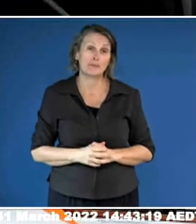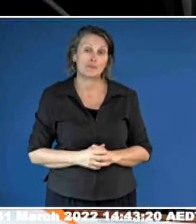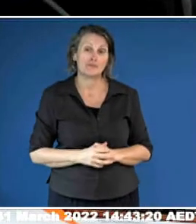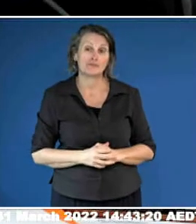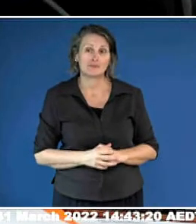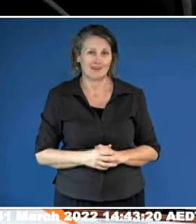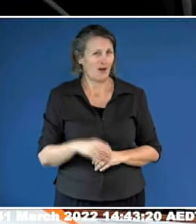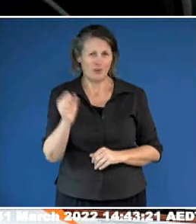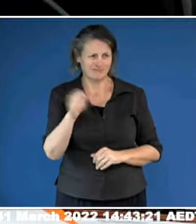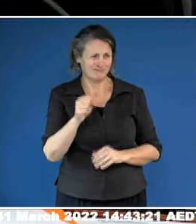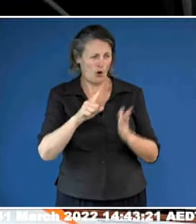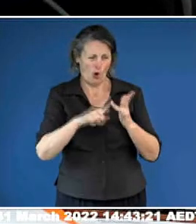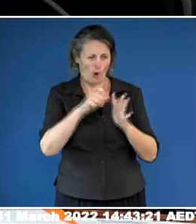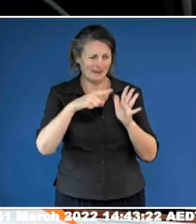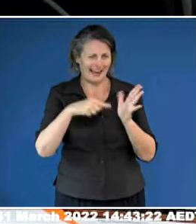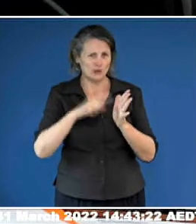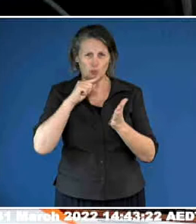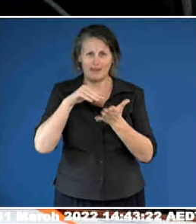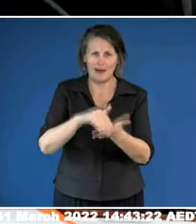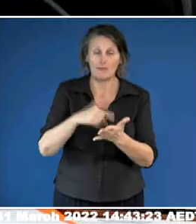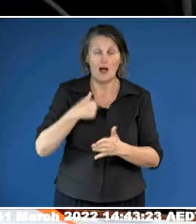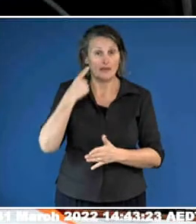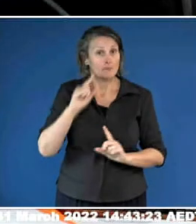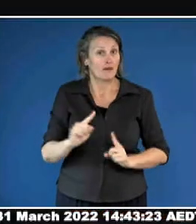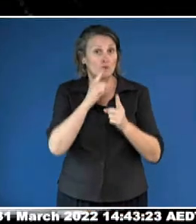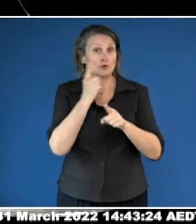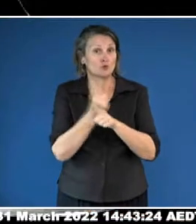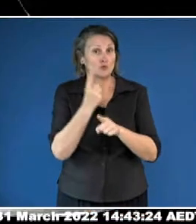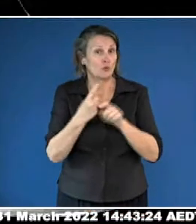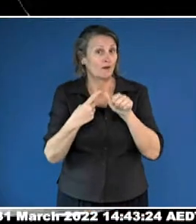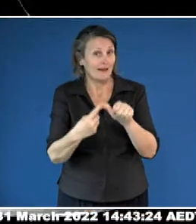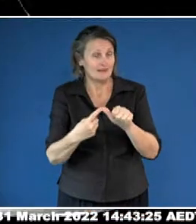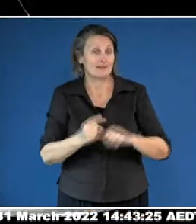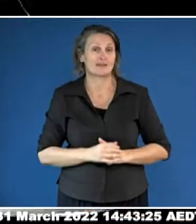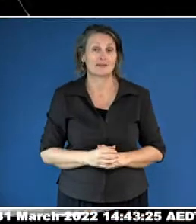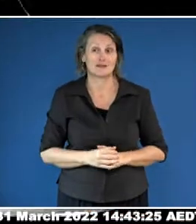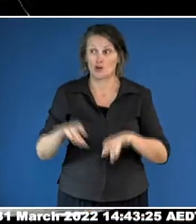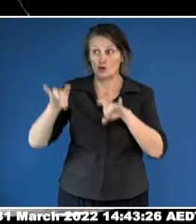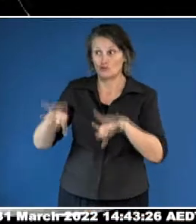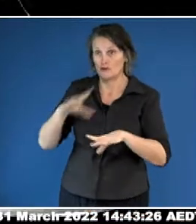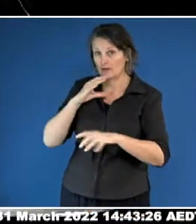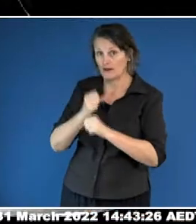I think one of the first comments I'd make is about the Australian Government's apathy